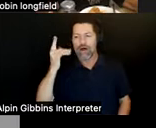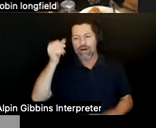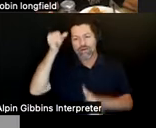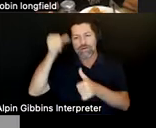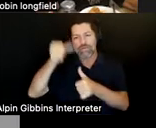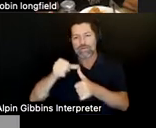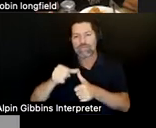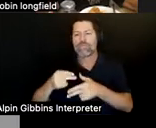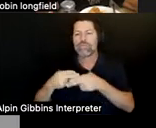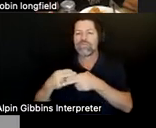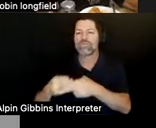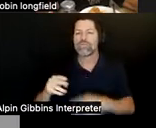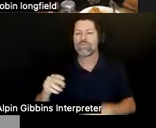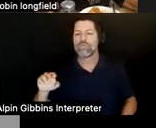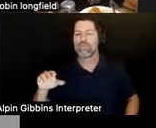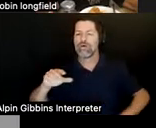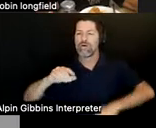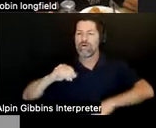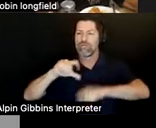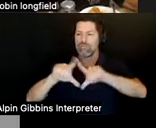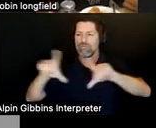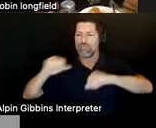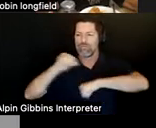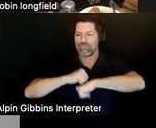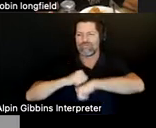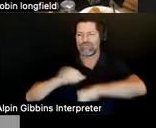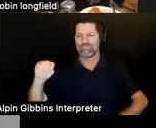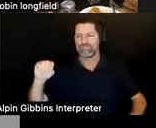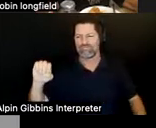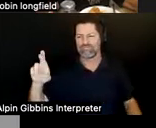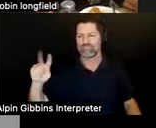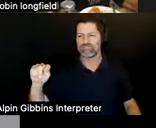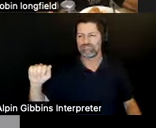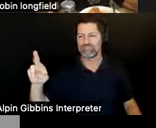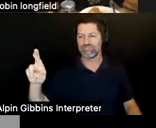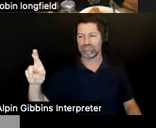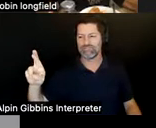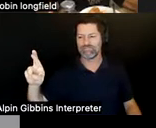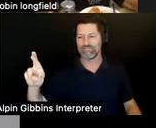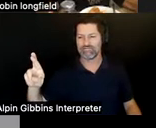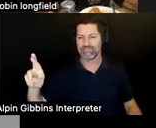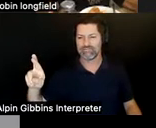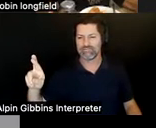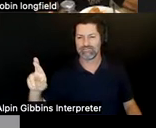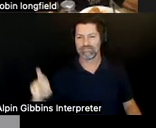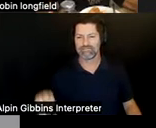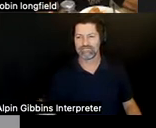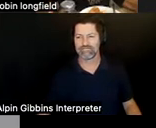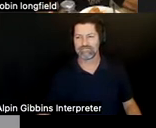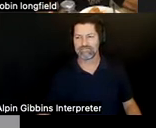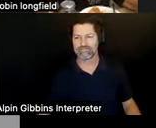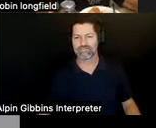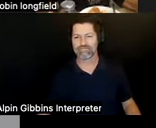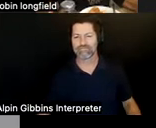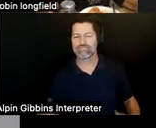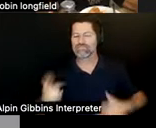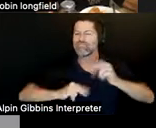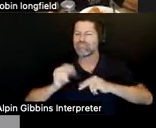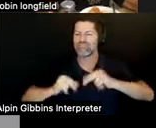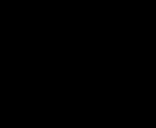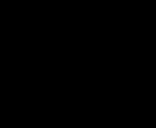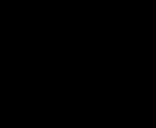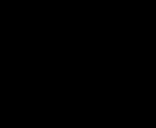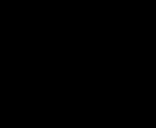19:19:13 The bricks. we're we're building their pyramids with.